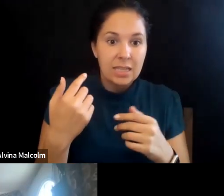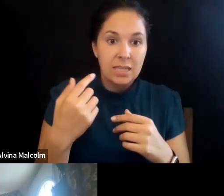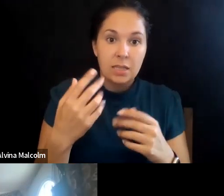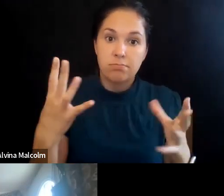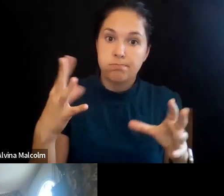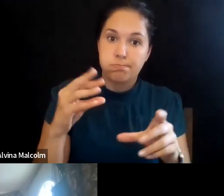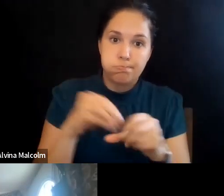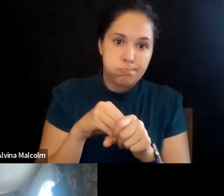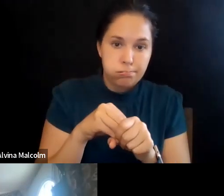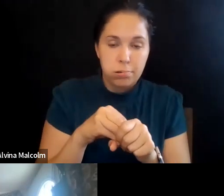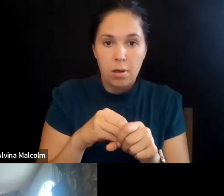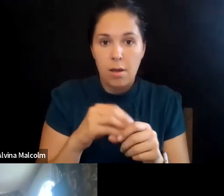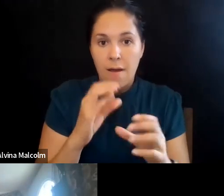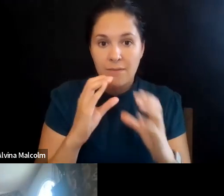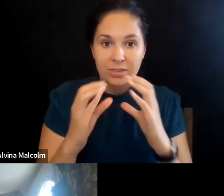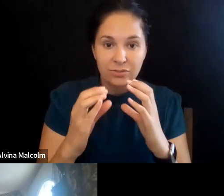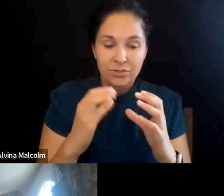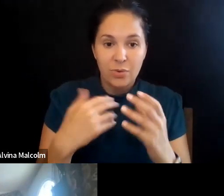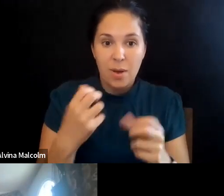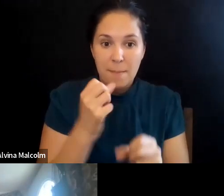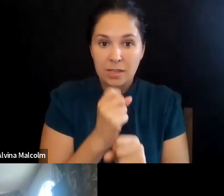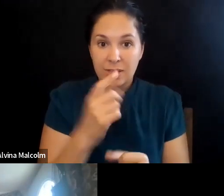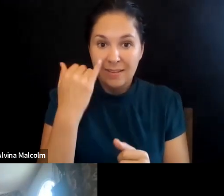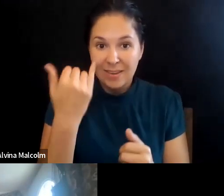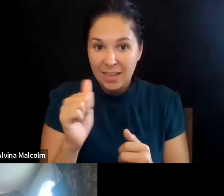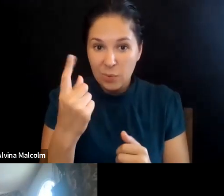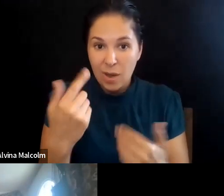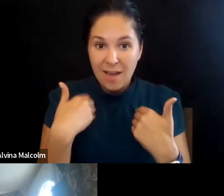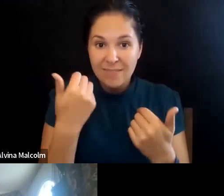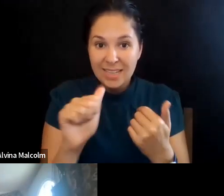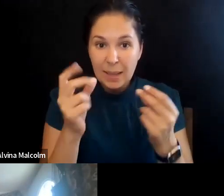learning what where are they most concerned? What are their gaps? We